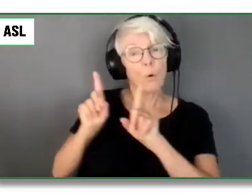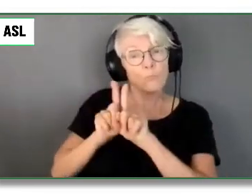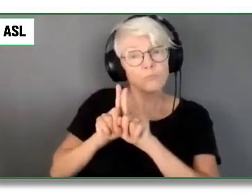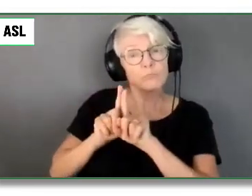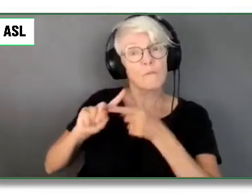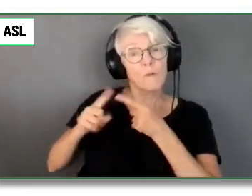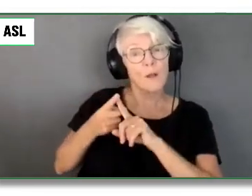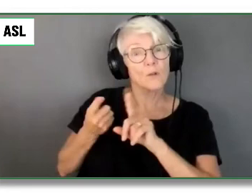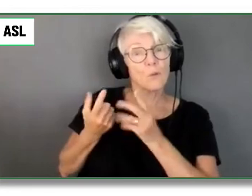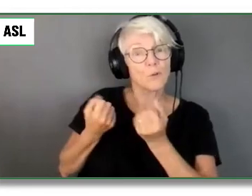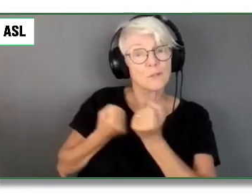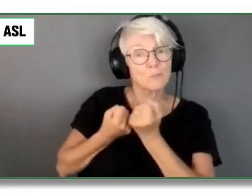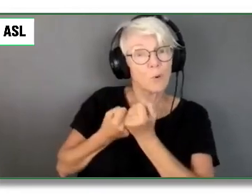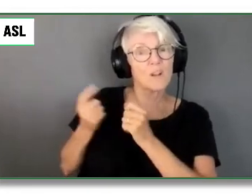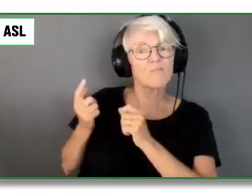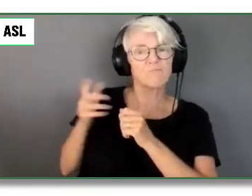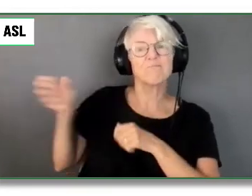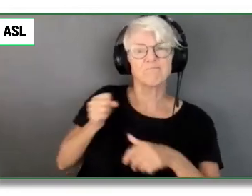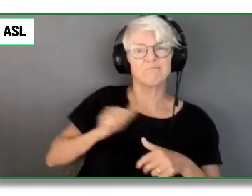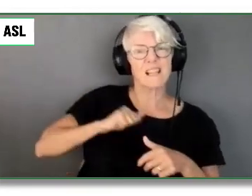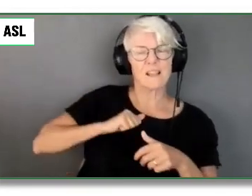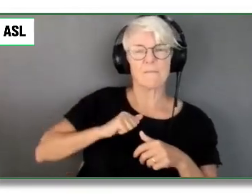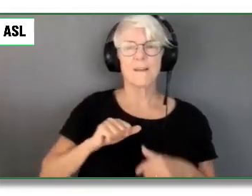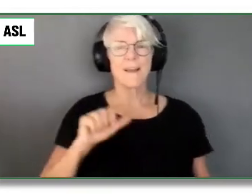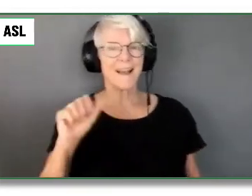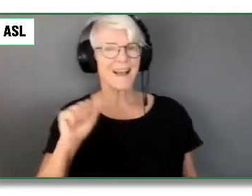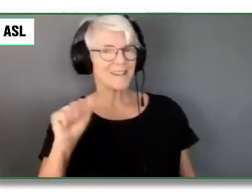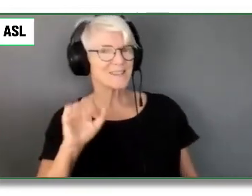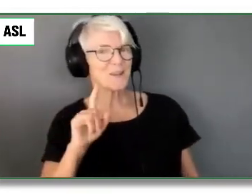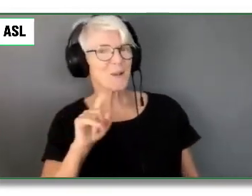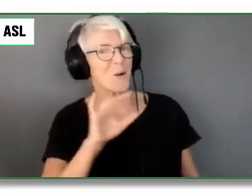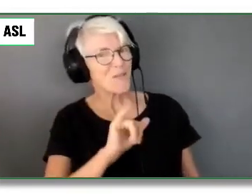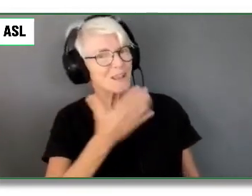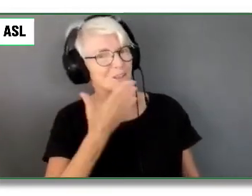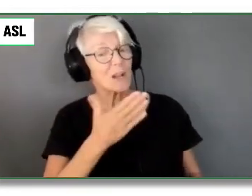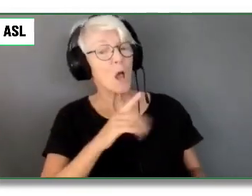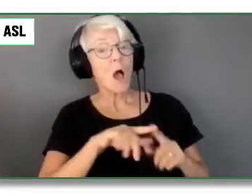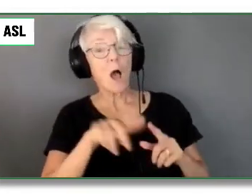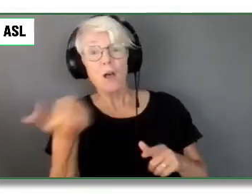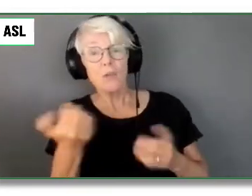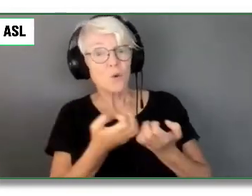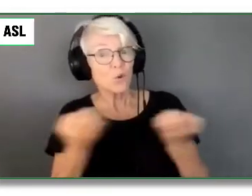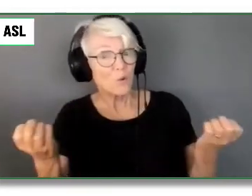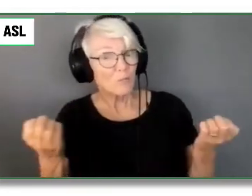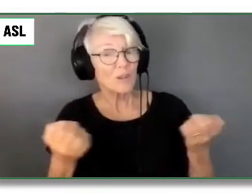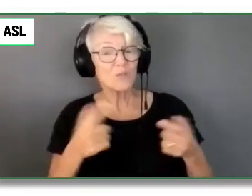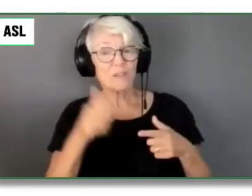And do you have any other experience using some of the other adaptive equipment like all terrain wheelchairs and